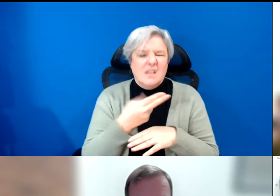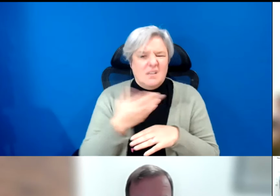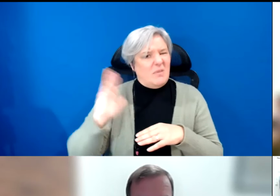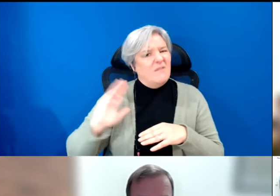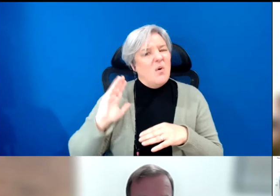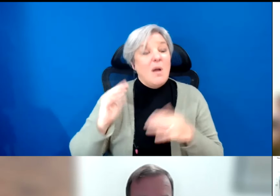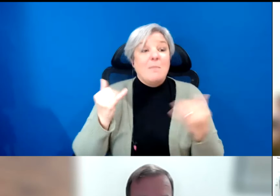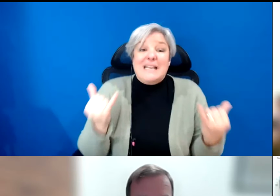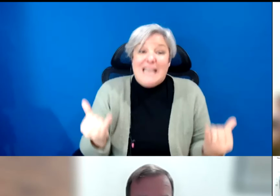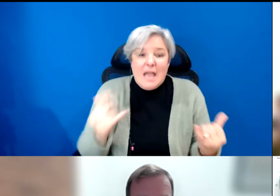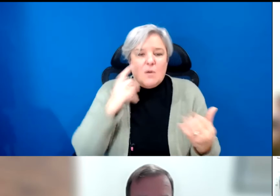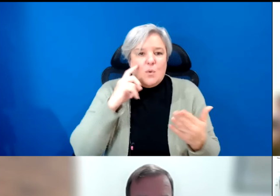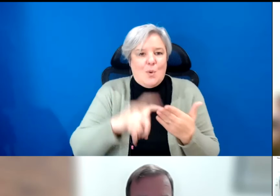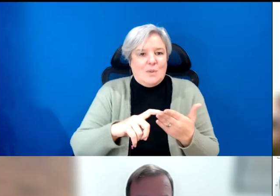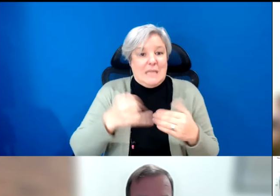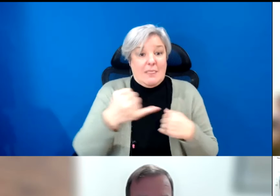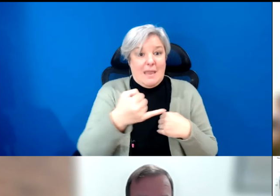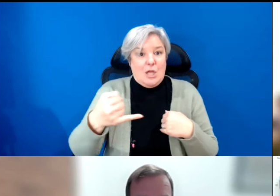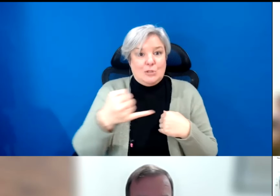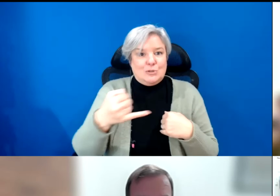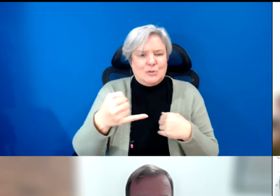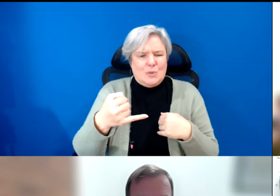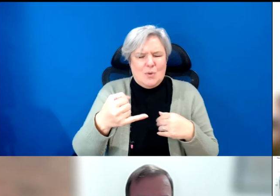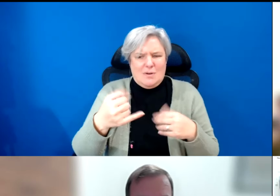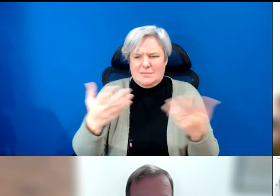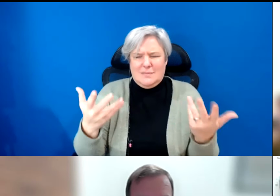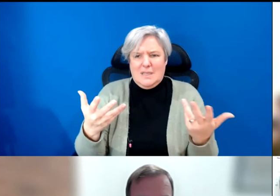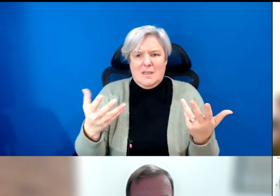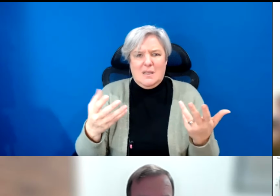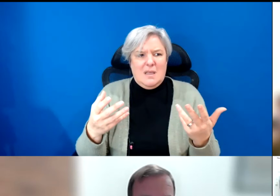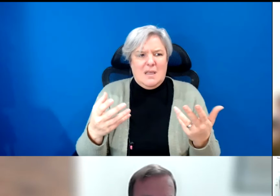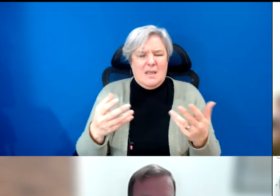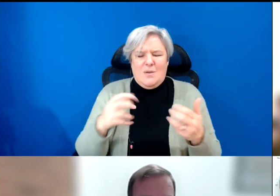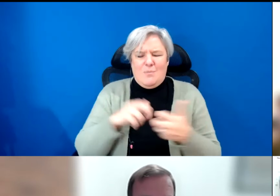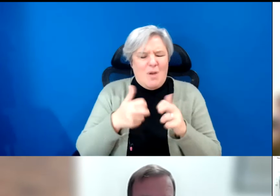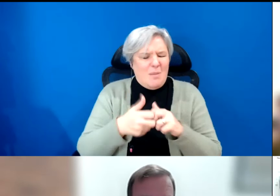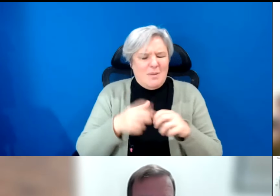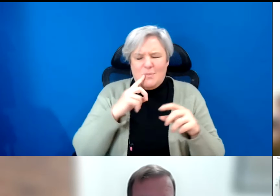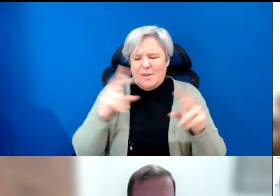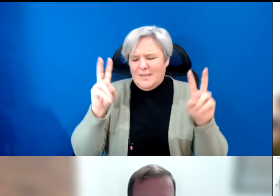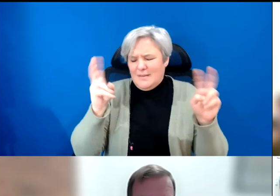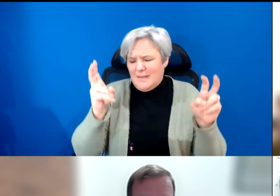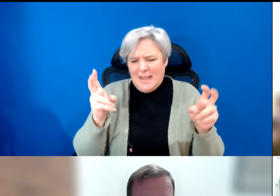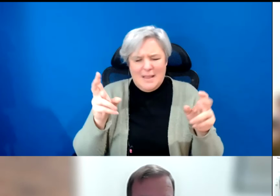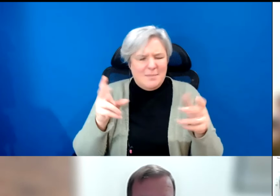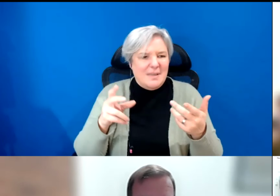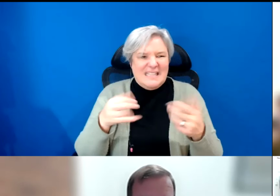But we're finding that going through and with what issues we've had with the naming conventions at the dash is a little easier.